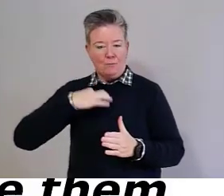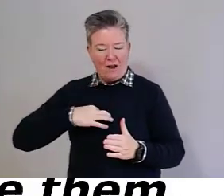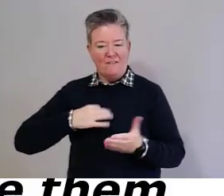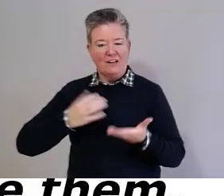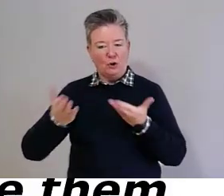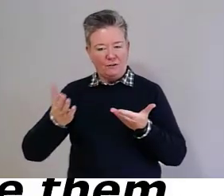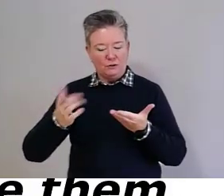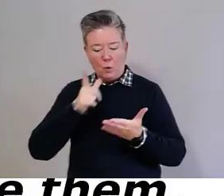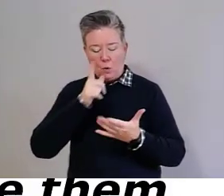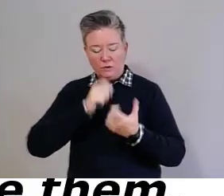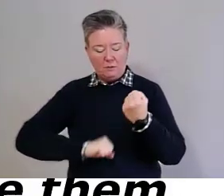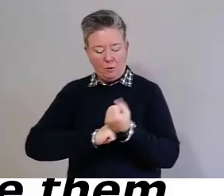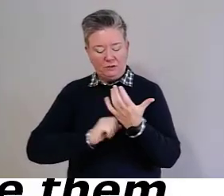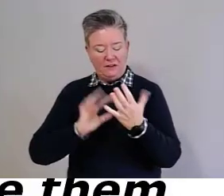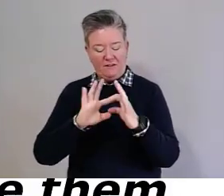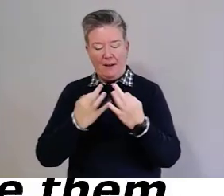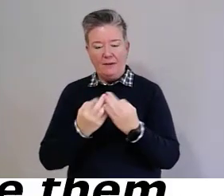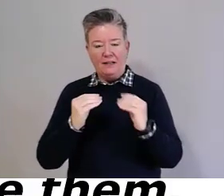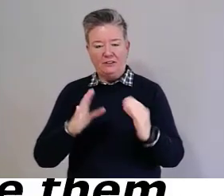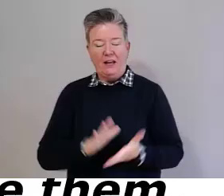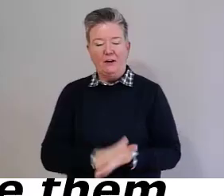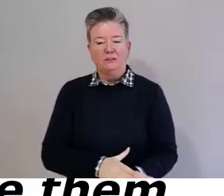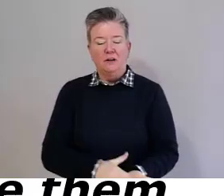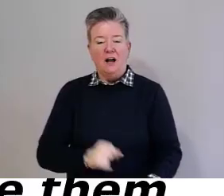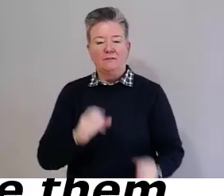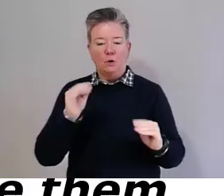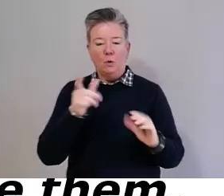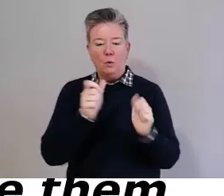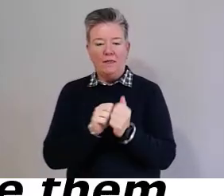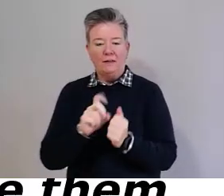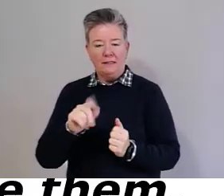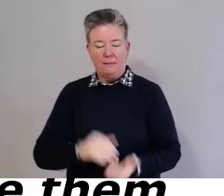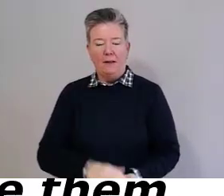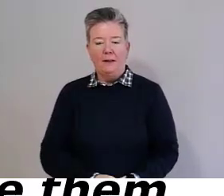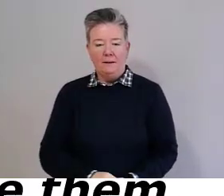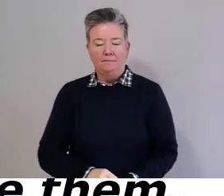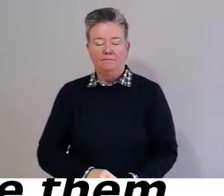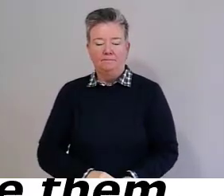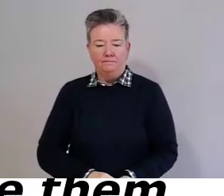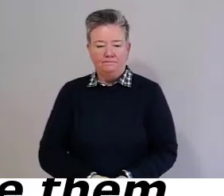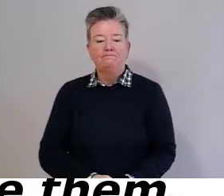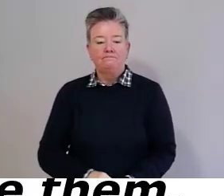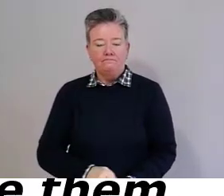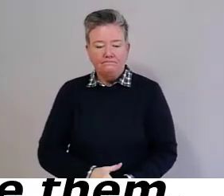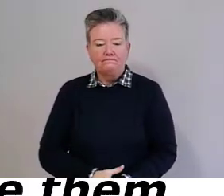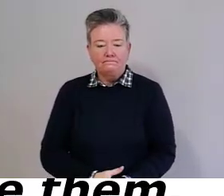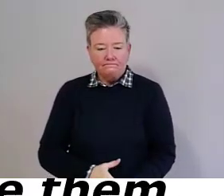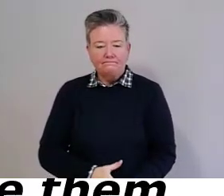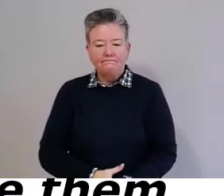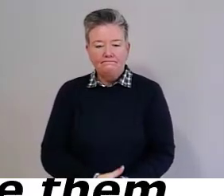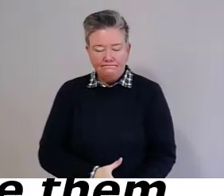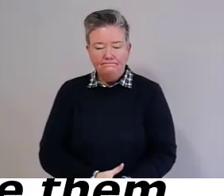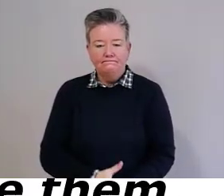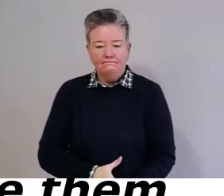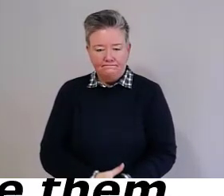supporting families and educators of children with disabilities. On their website, exceptionallives.org,